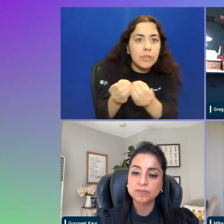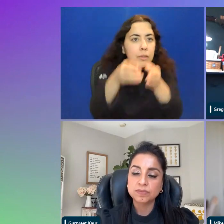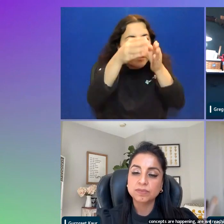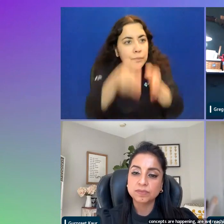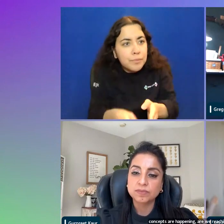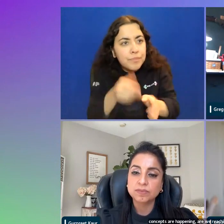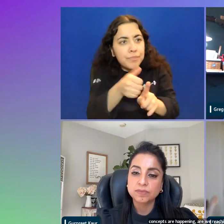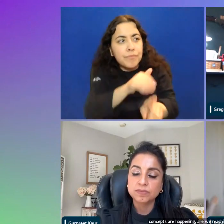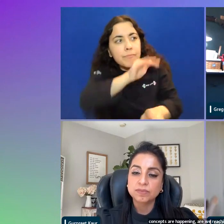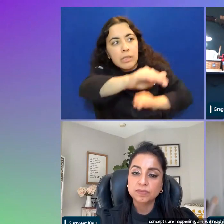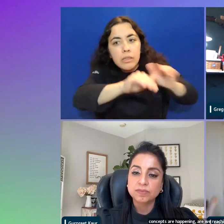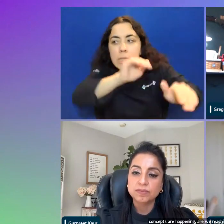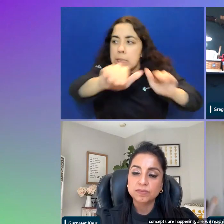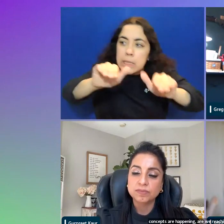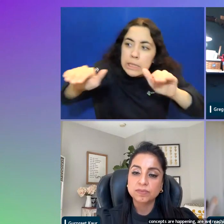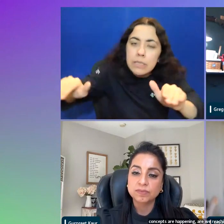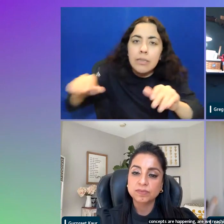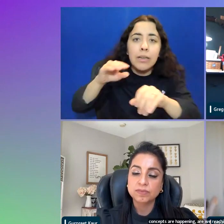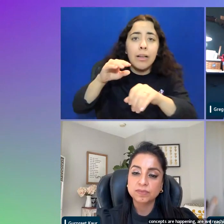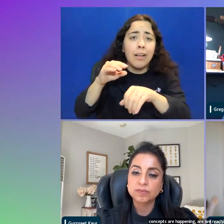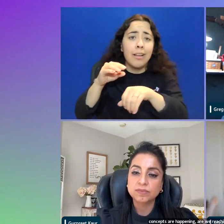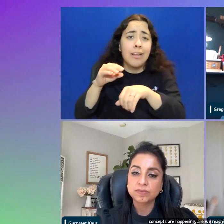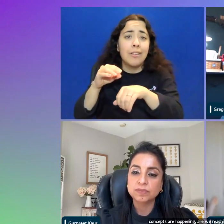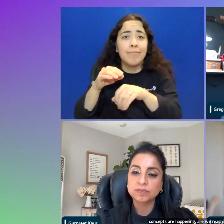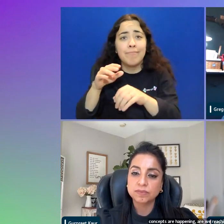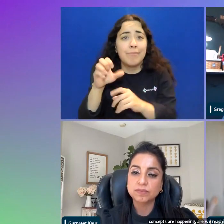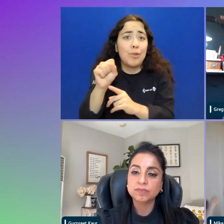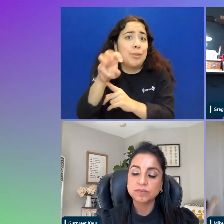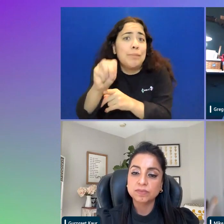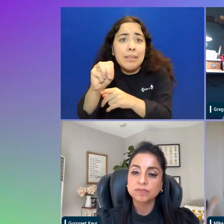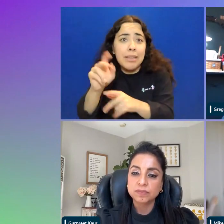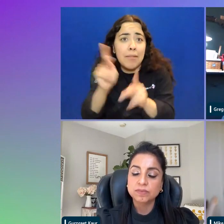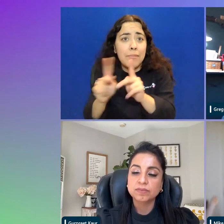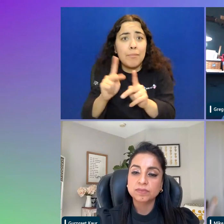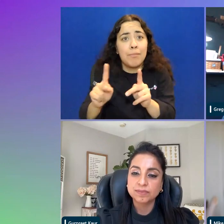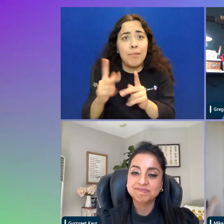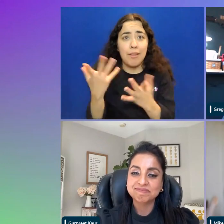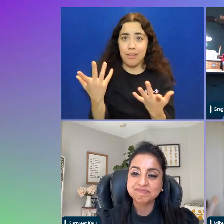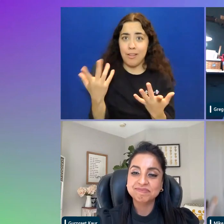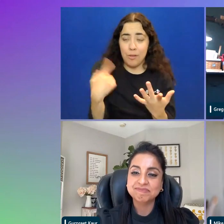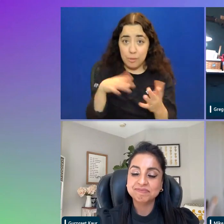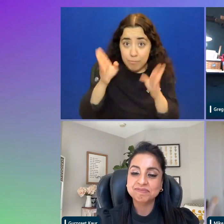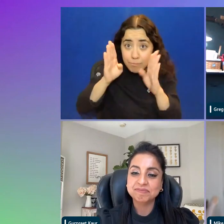influencers? Are we paying attention to what people are posting on? Obviously, for us, social media, uh, it's a big